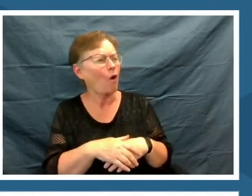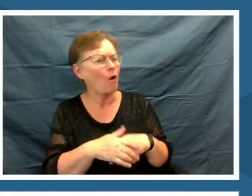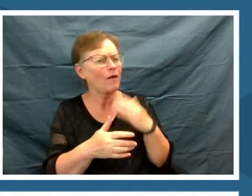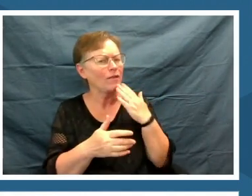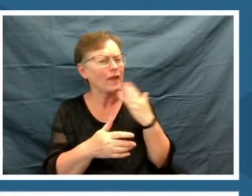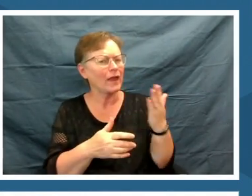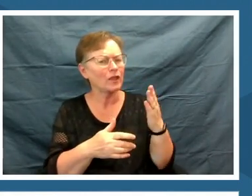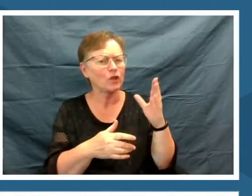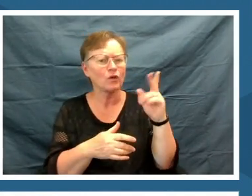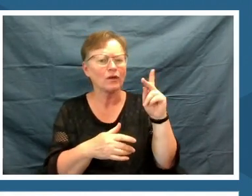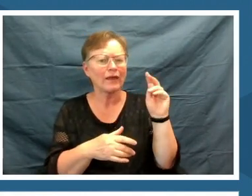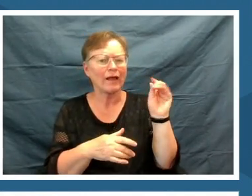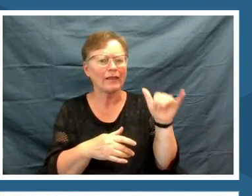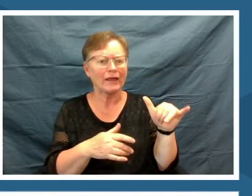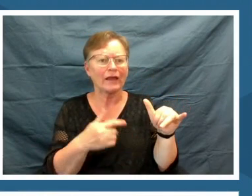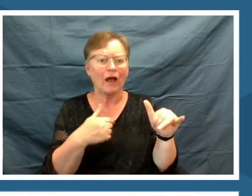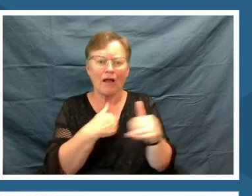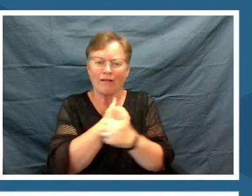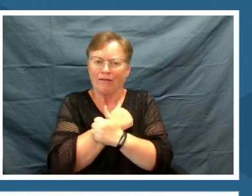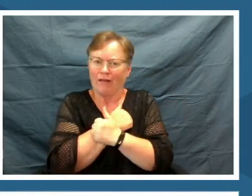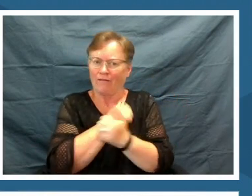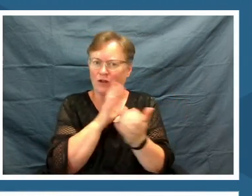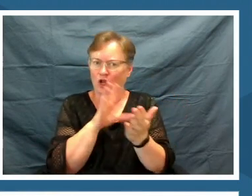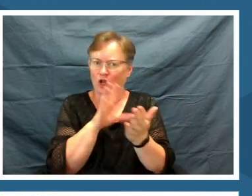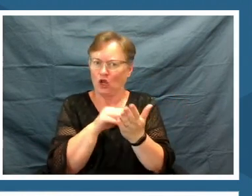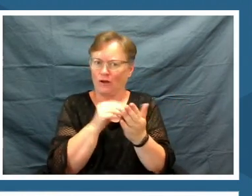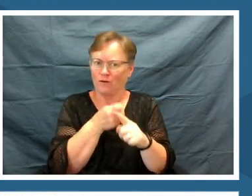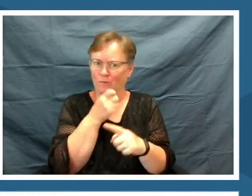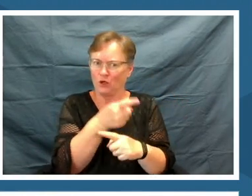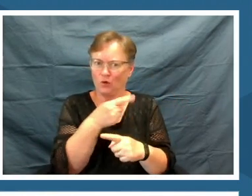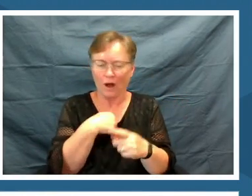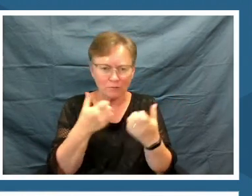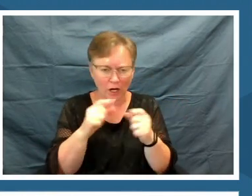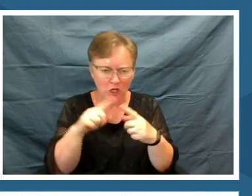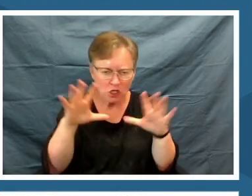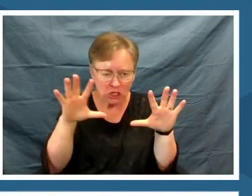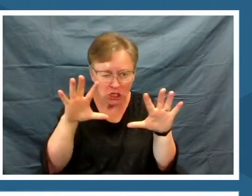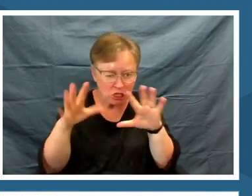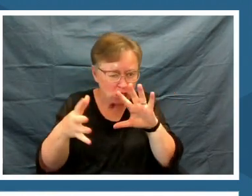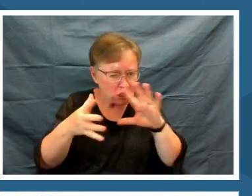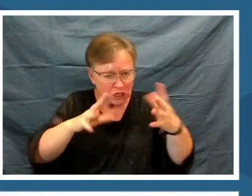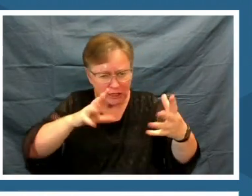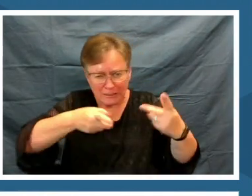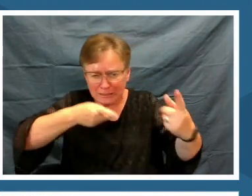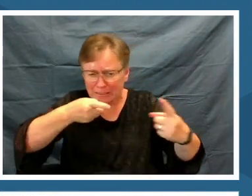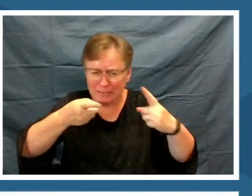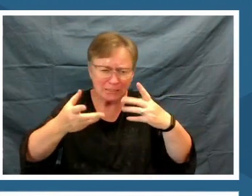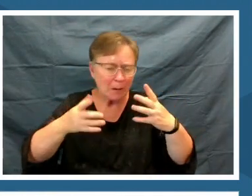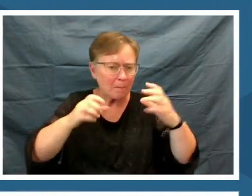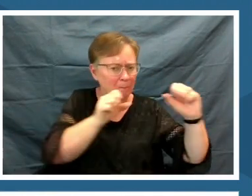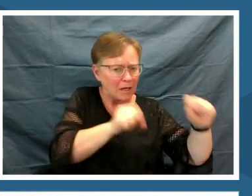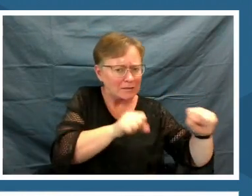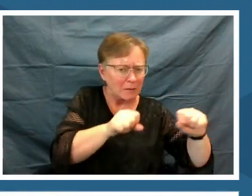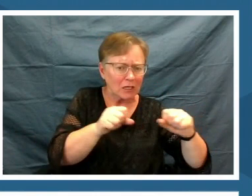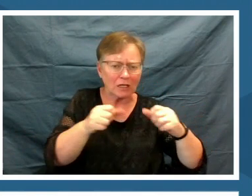learning from you as i'm trying to wrap my head around the possibilities the potential for